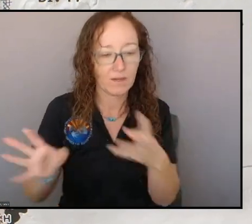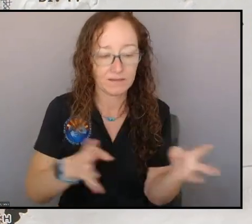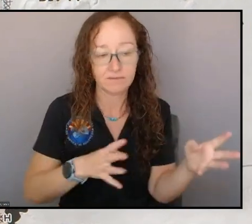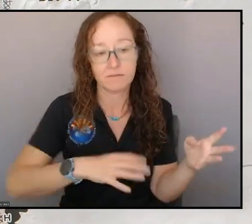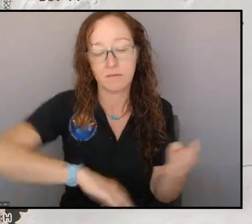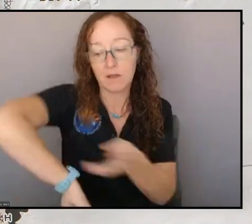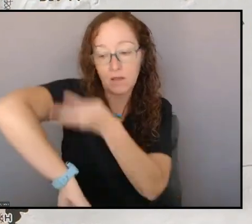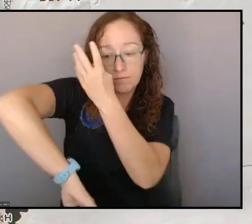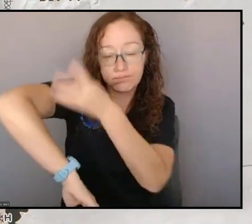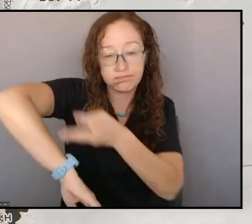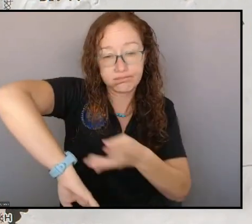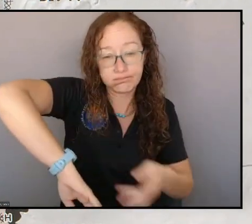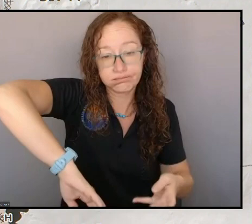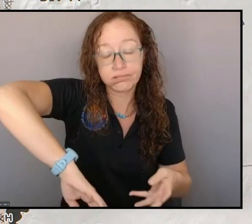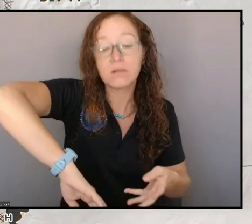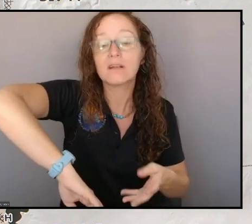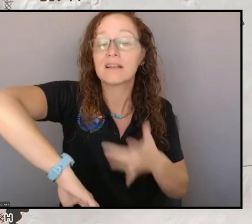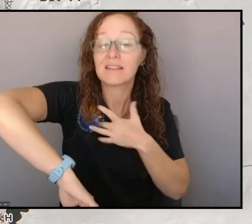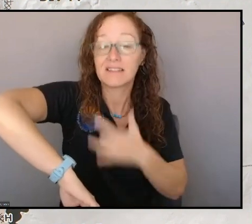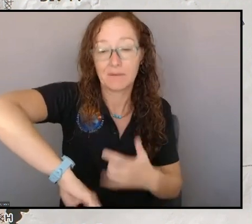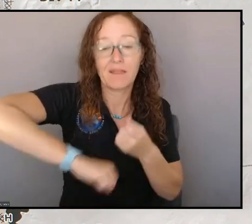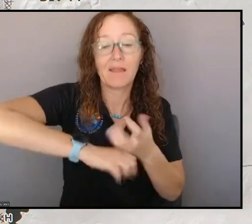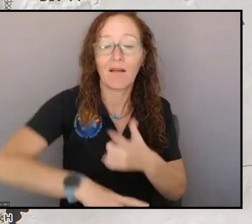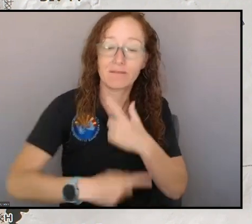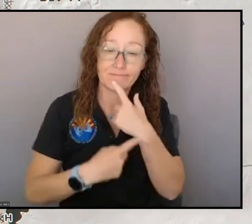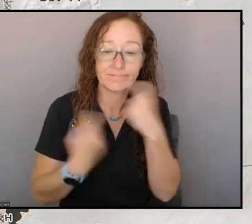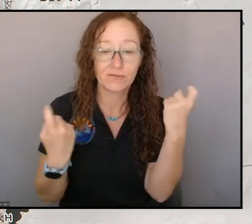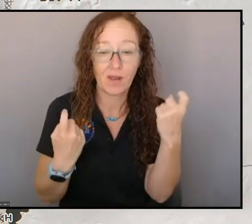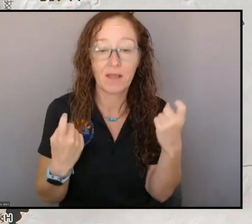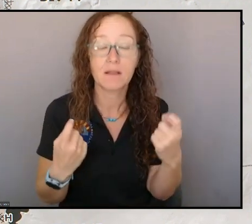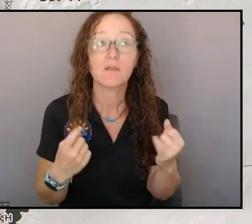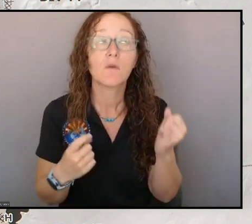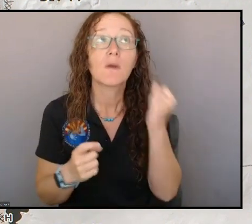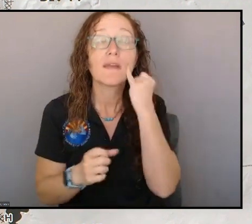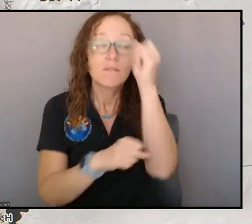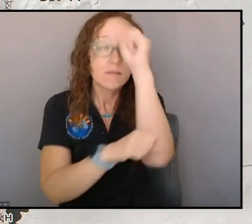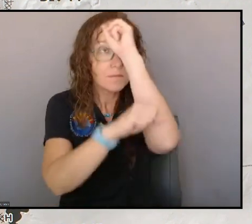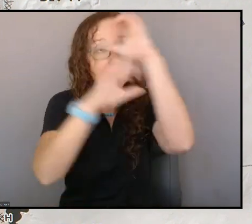think of a little sphere of air, or an 'air parcel' is what we